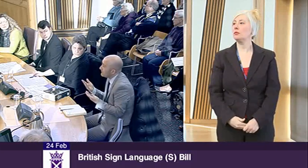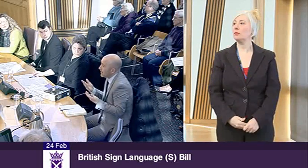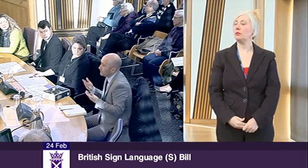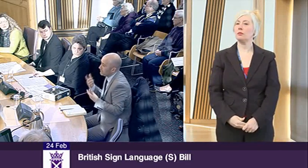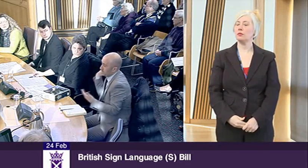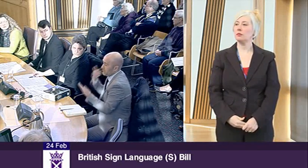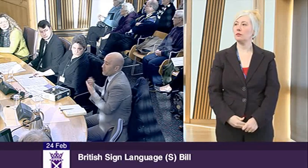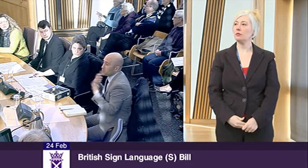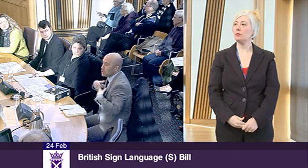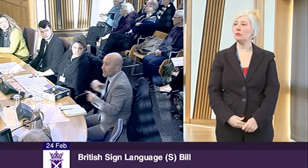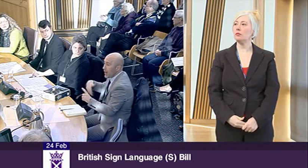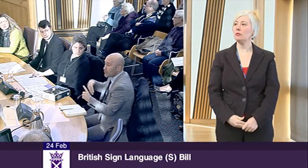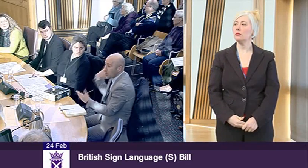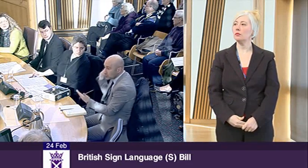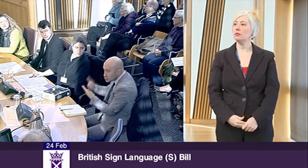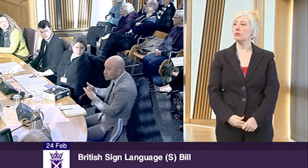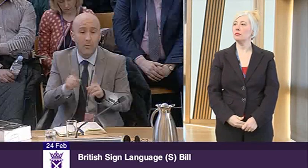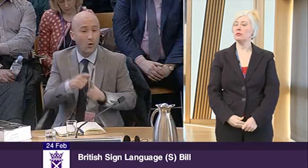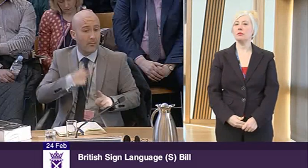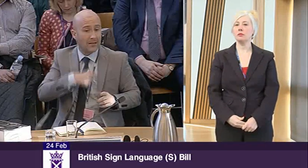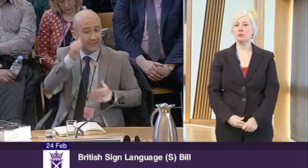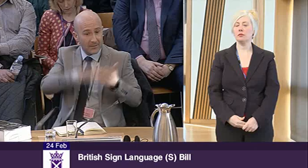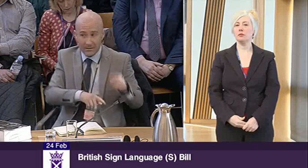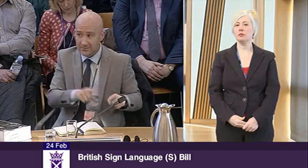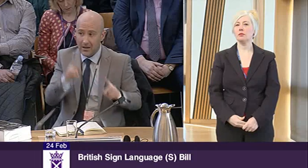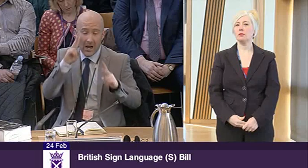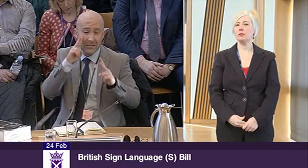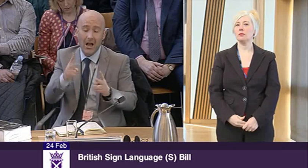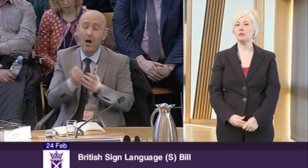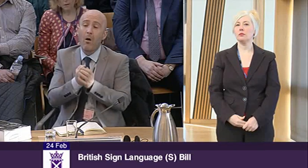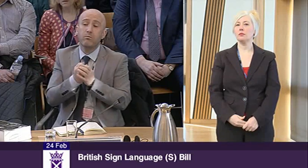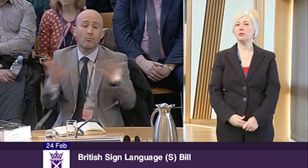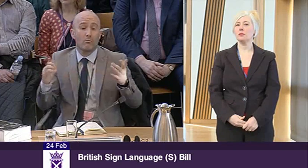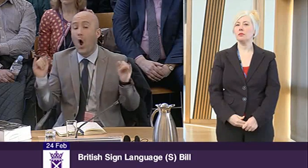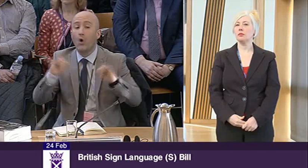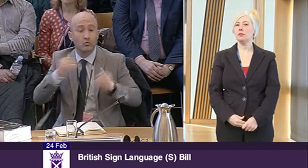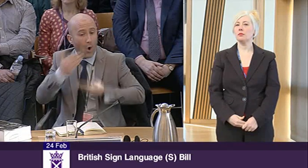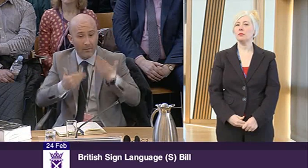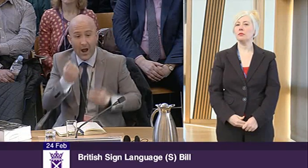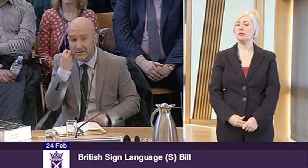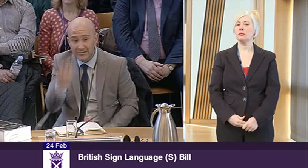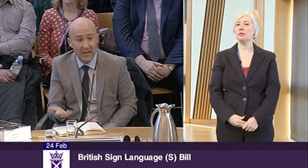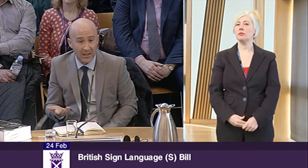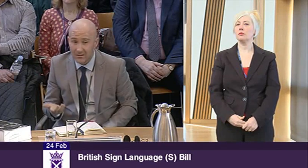Frankie McLean: I have a social work background, and I have personal experience as well, and